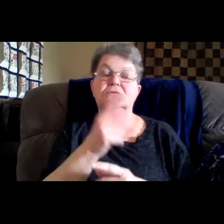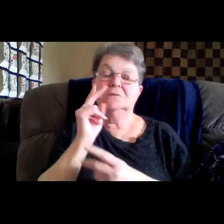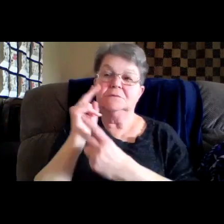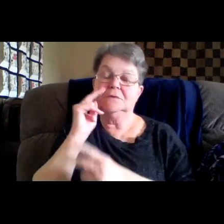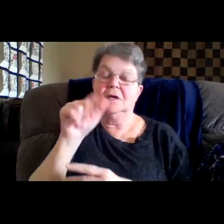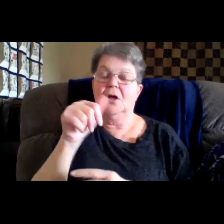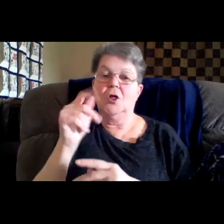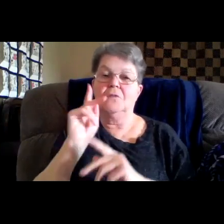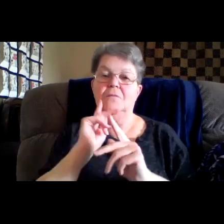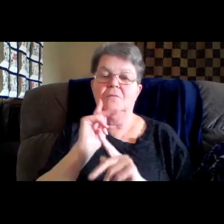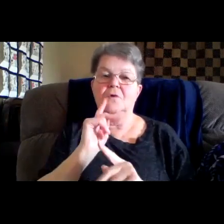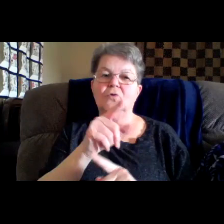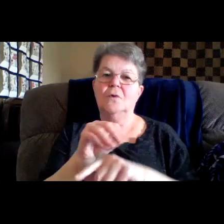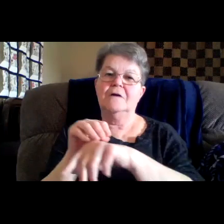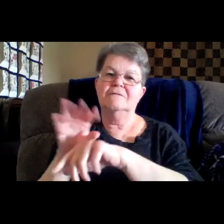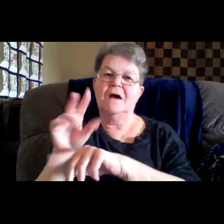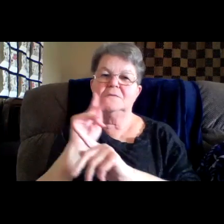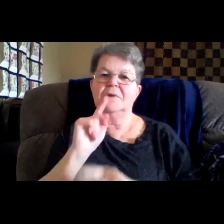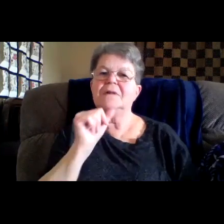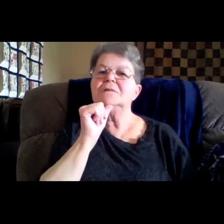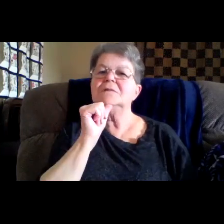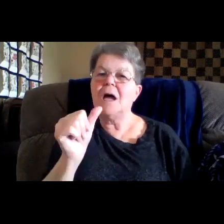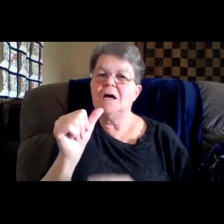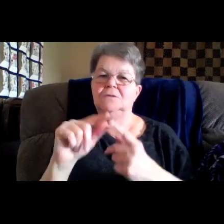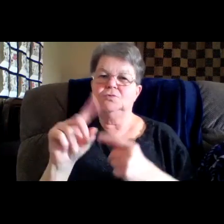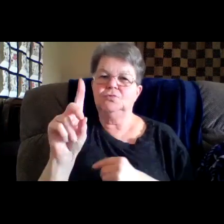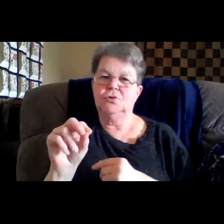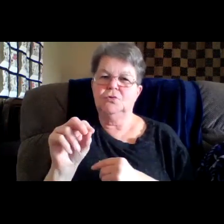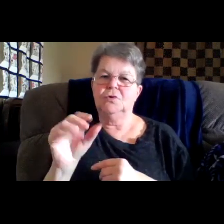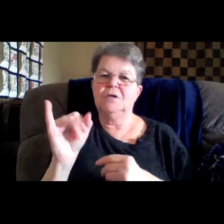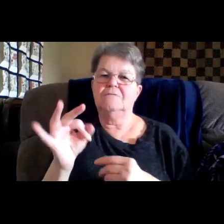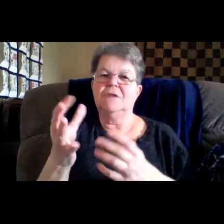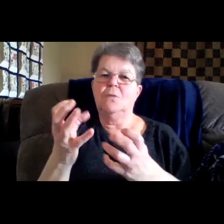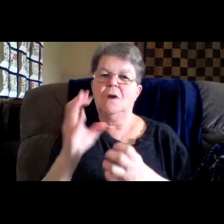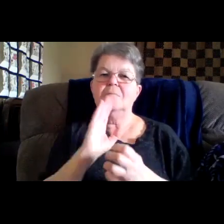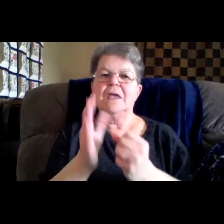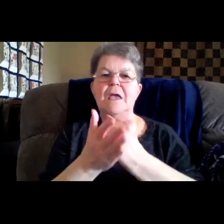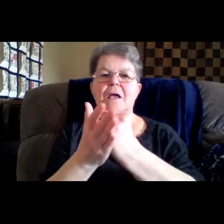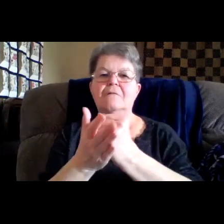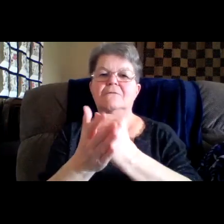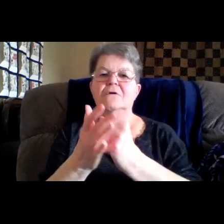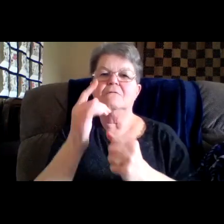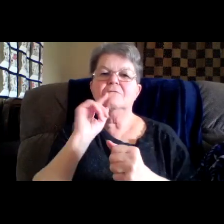that you would advise people not to do if they want to be helpful to people around decision-making?